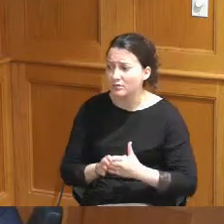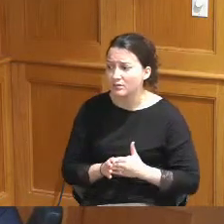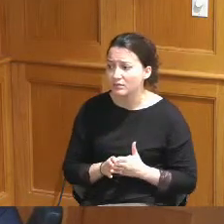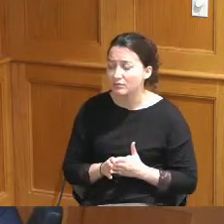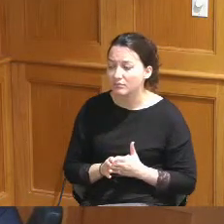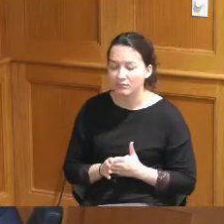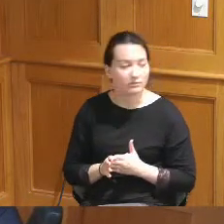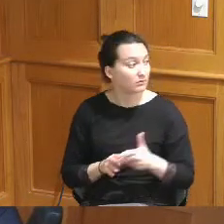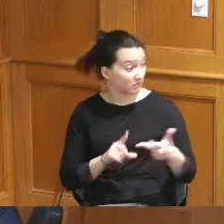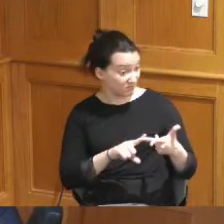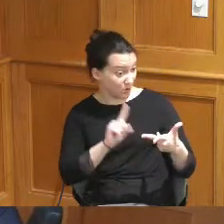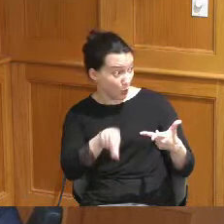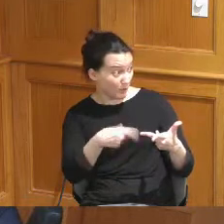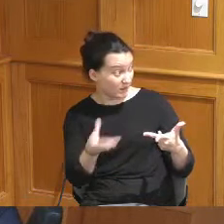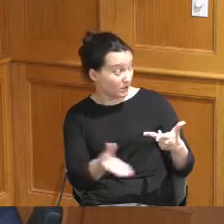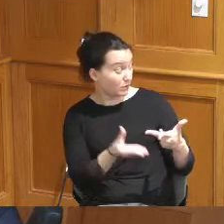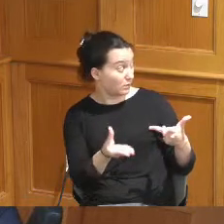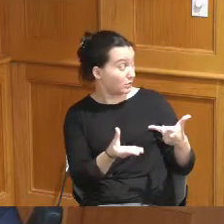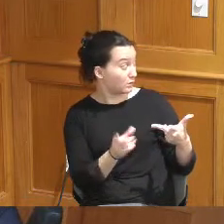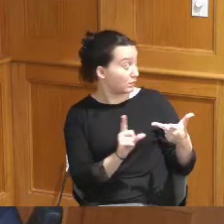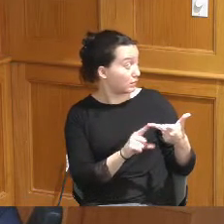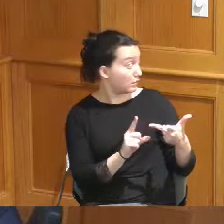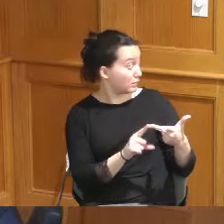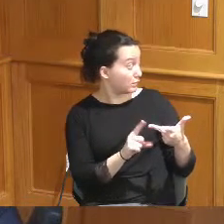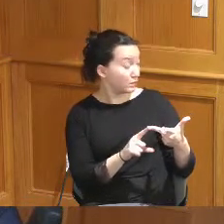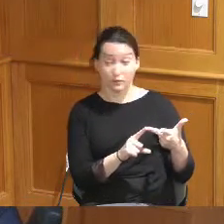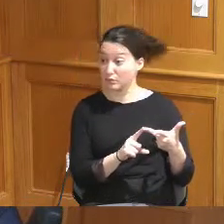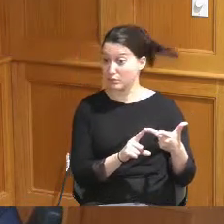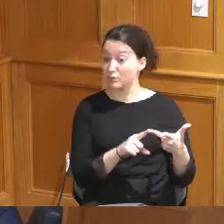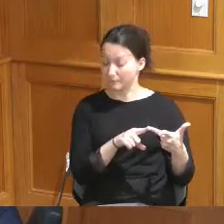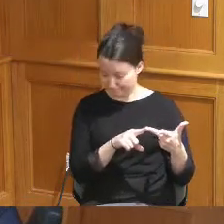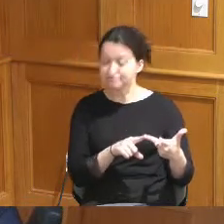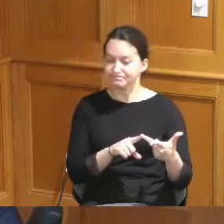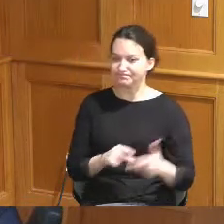um well Is he the only person to speak on behalf of the community yeah so yes I would love to